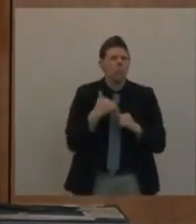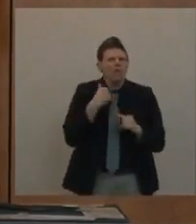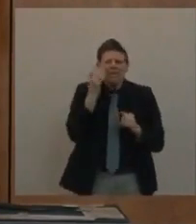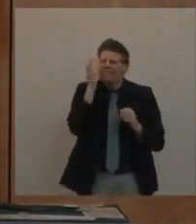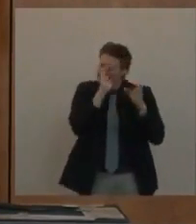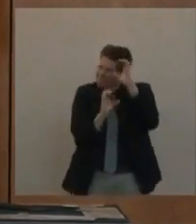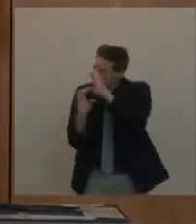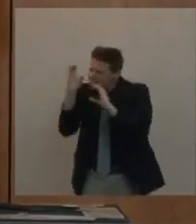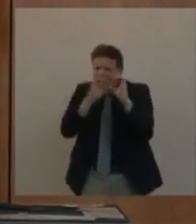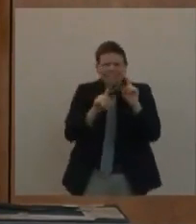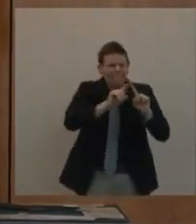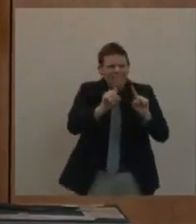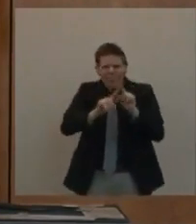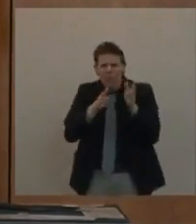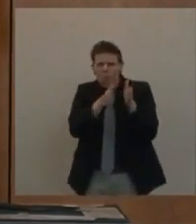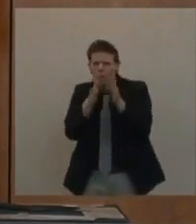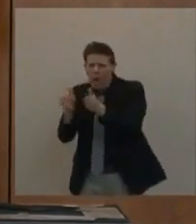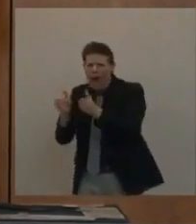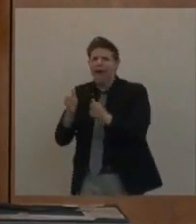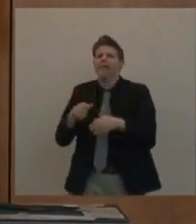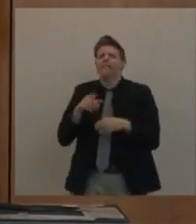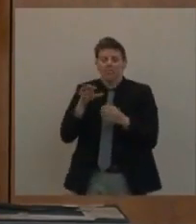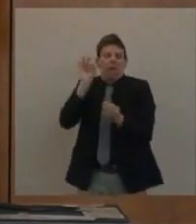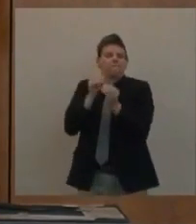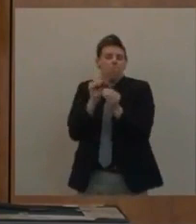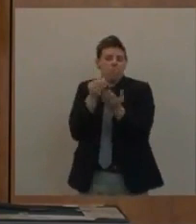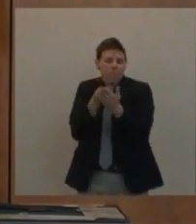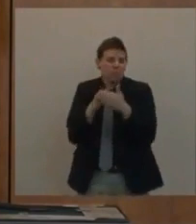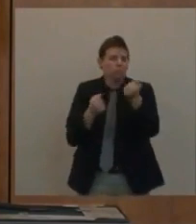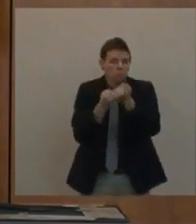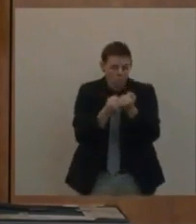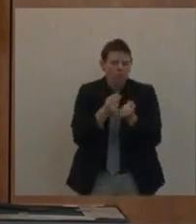FAMILIES INDEPENDENCE GET A LITTLE BIT MORE. THEY SHOULD.